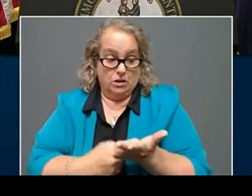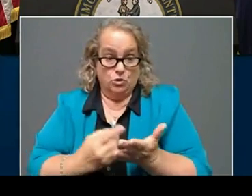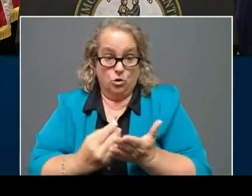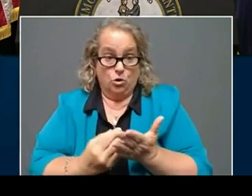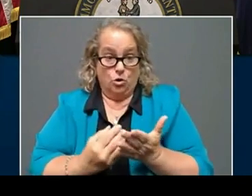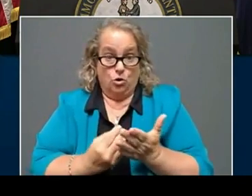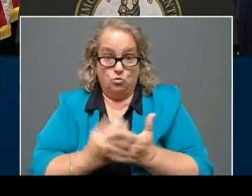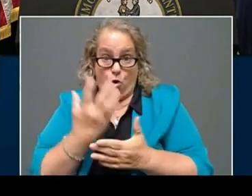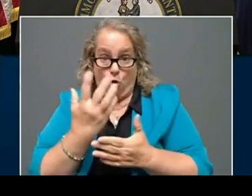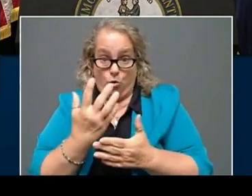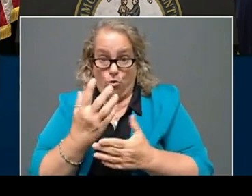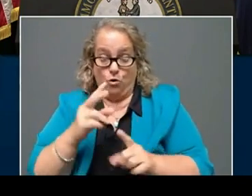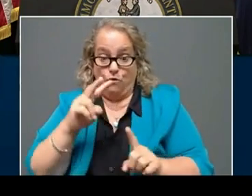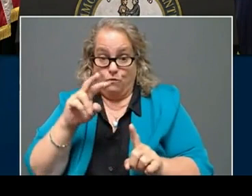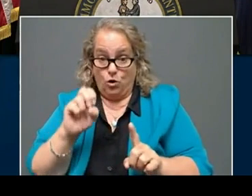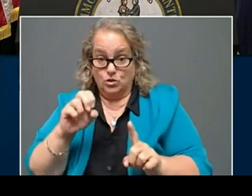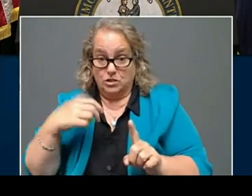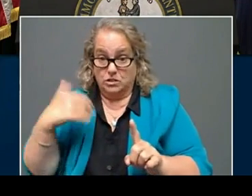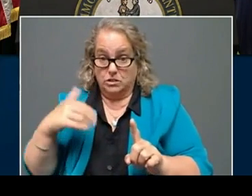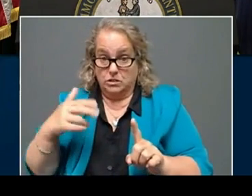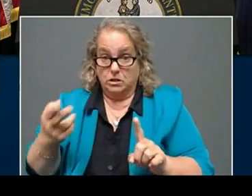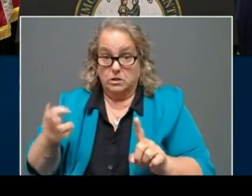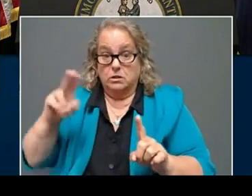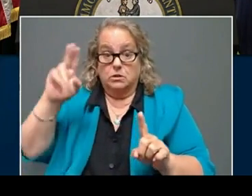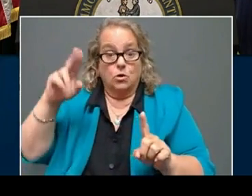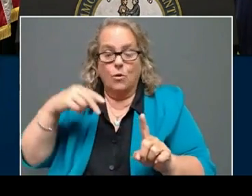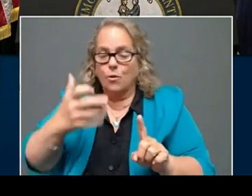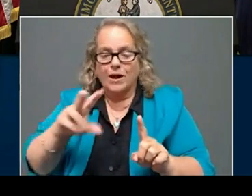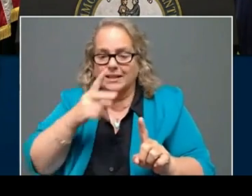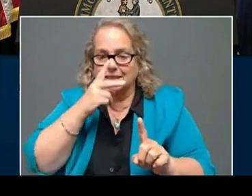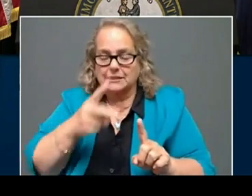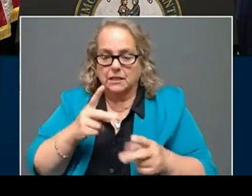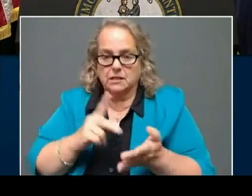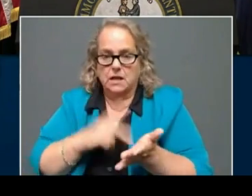and how we didn't want to see if you go back to the previous chart for just a second